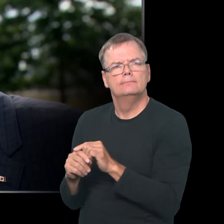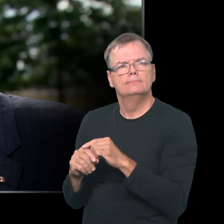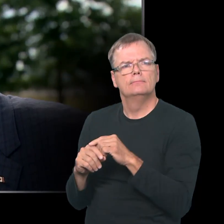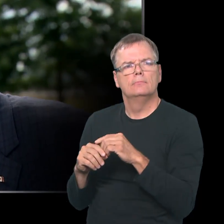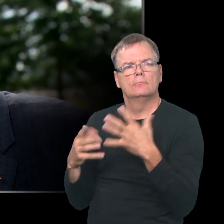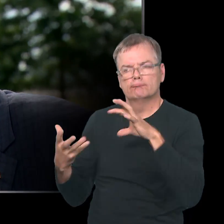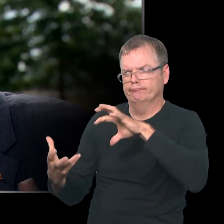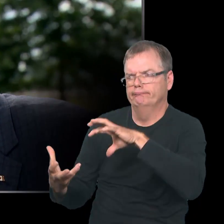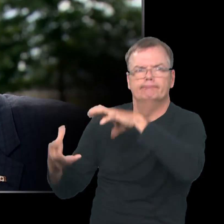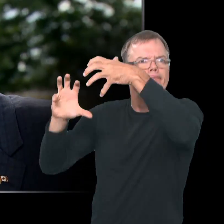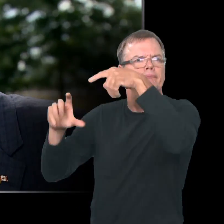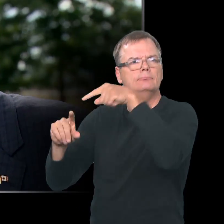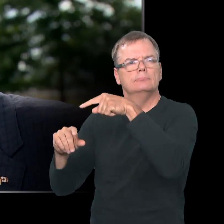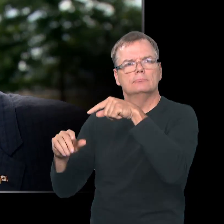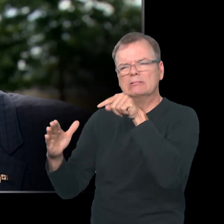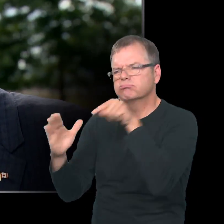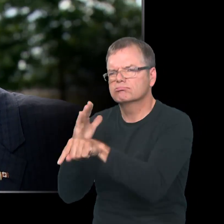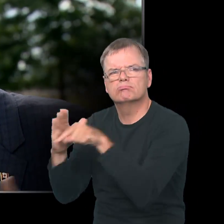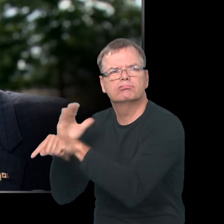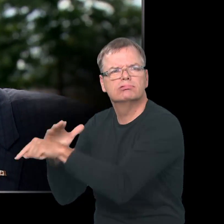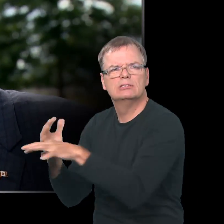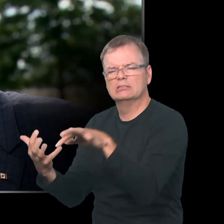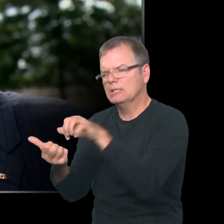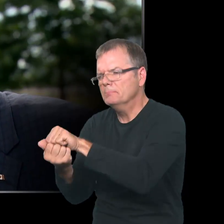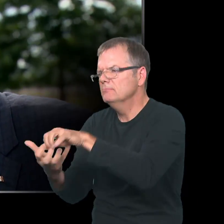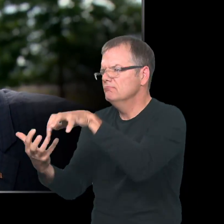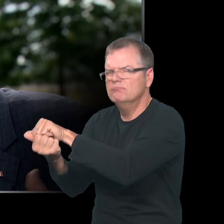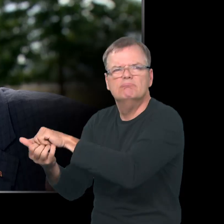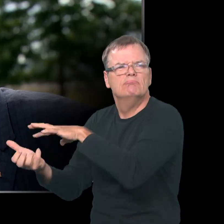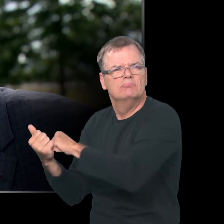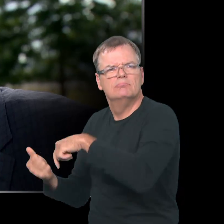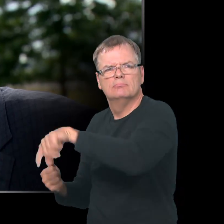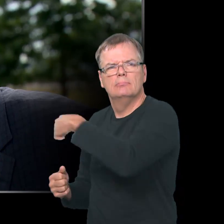which is a violent movement attempting to conquer an area